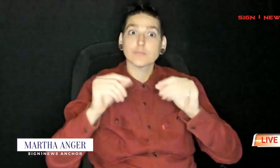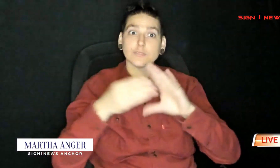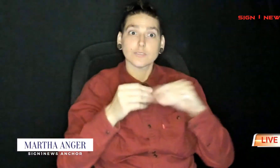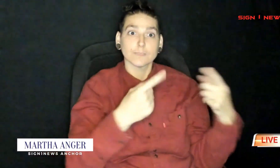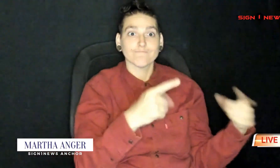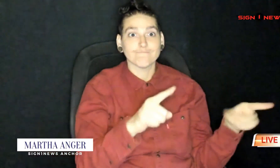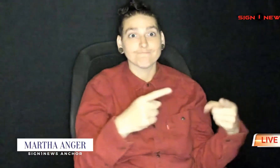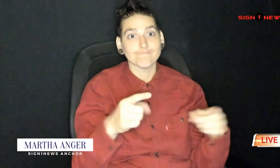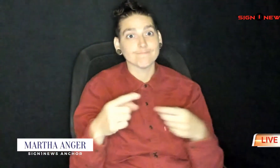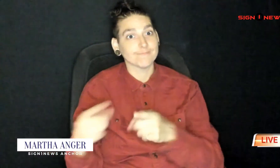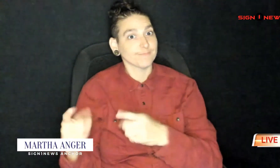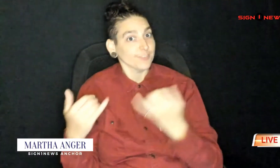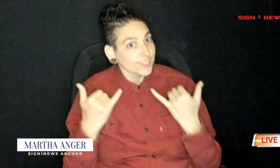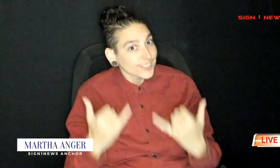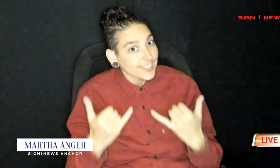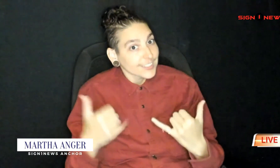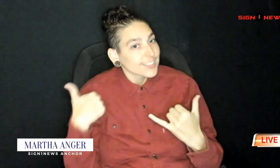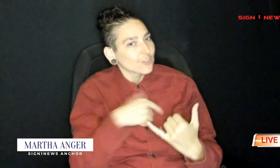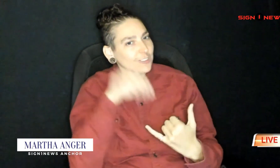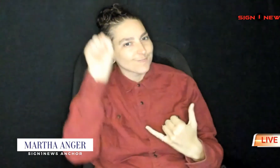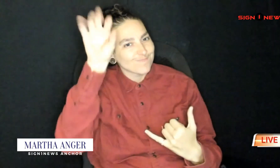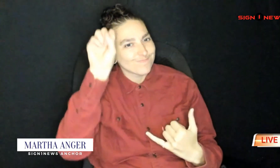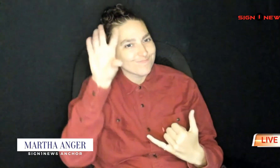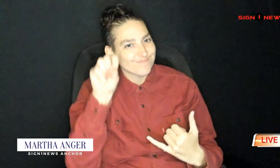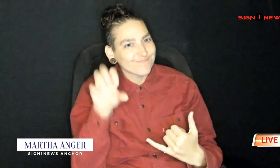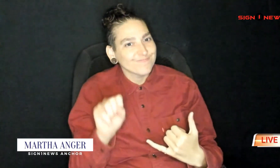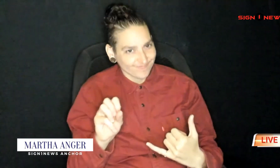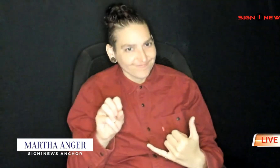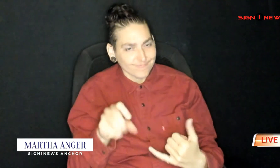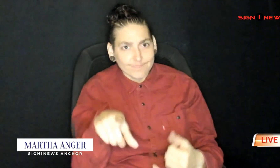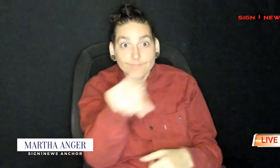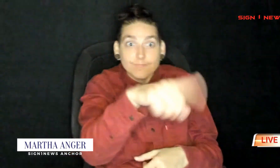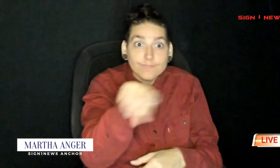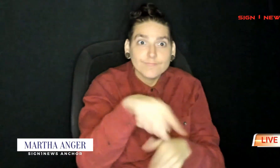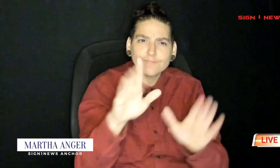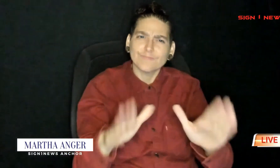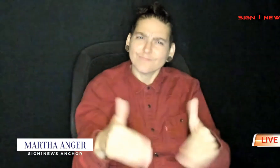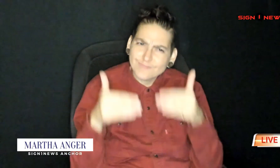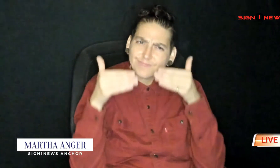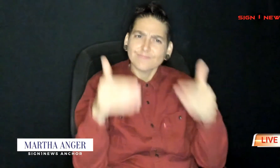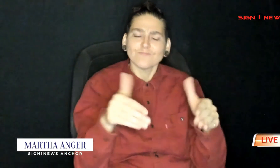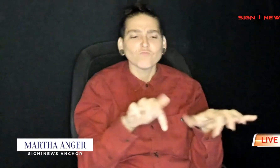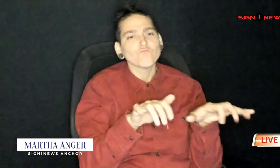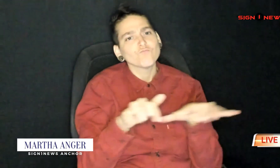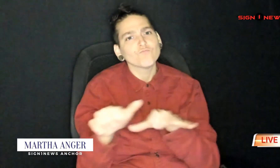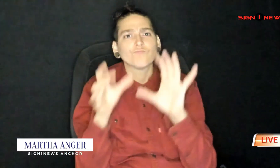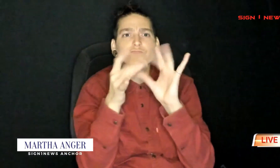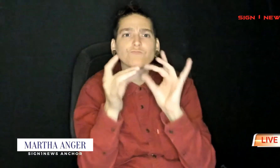stories making headlines today if you post an interesting comment during this update